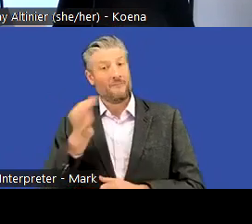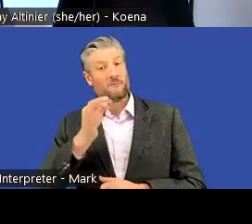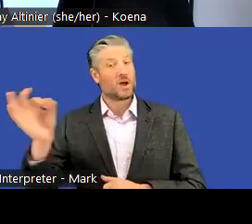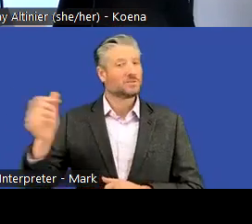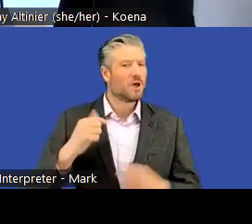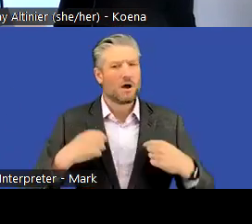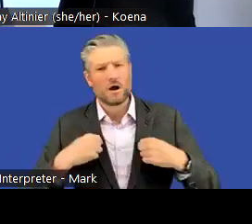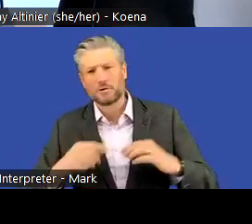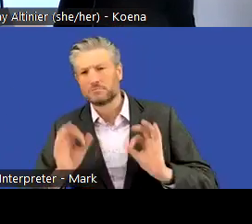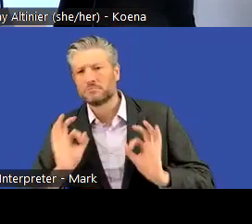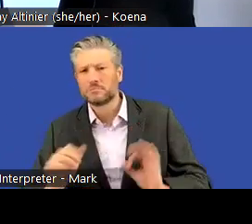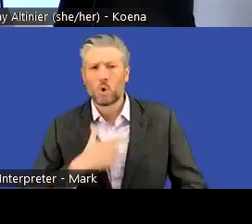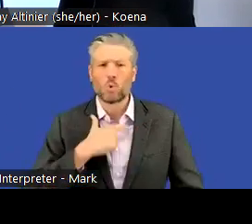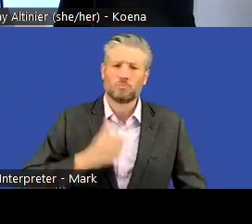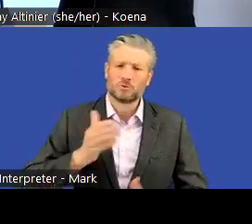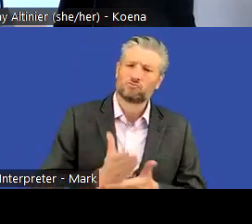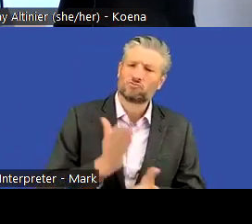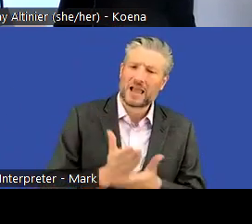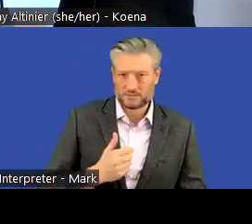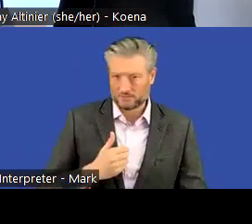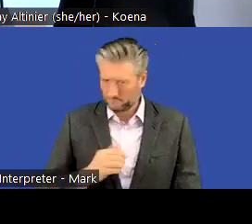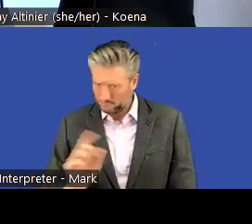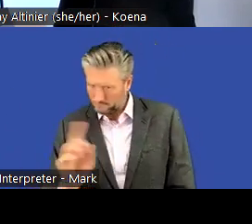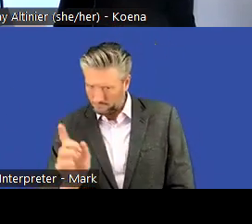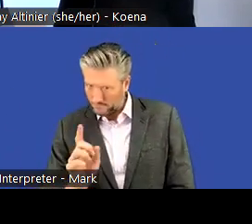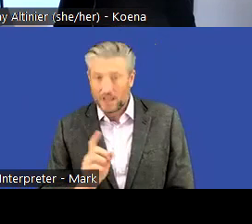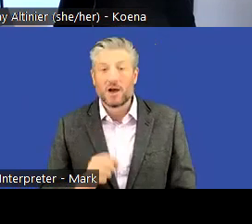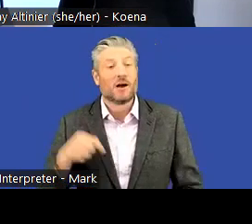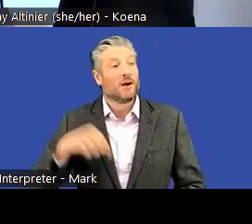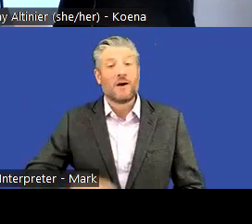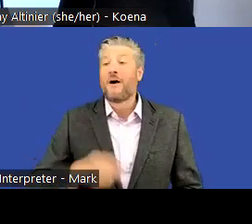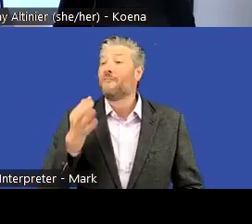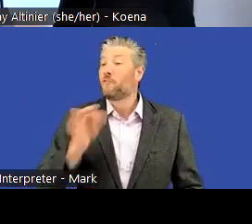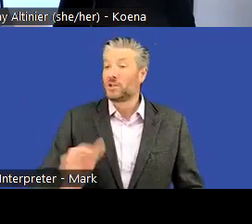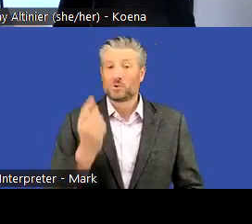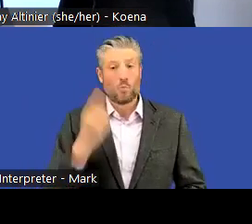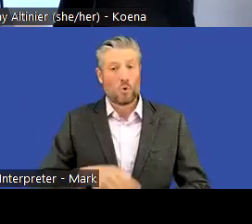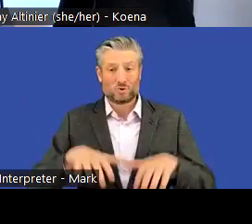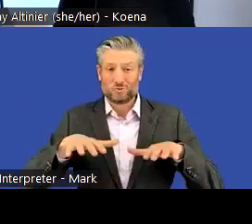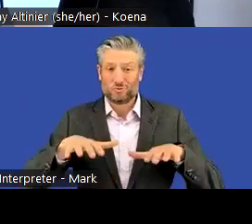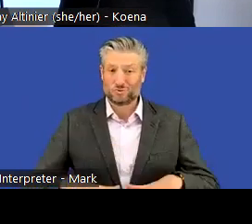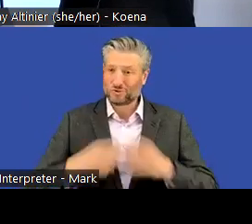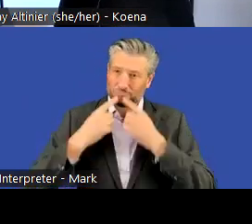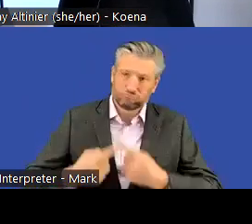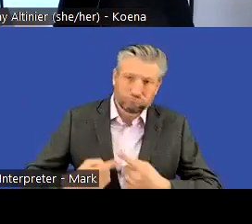It is the country of the declaration of human rights, to go further is a matter of historical blindness.